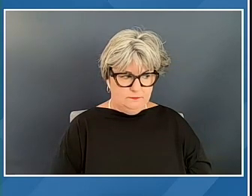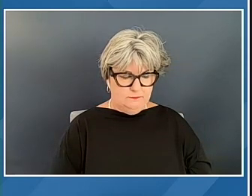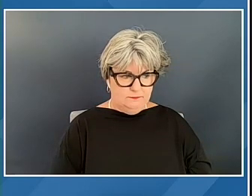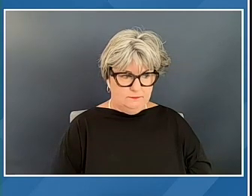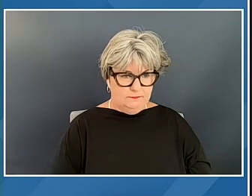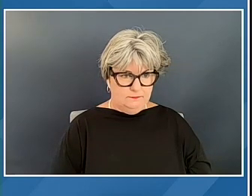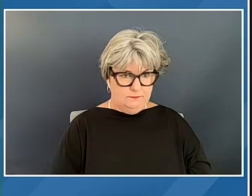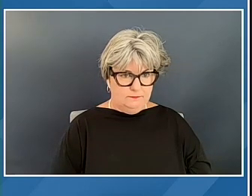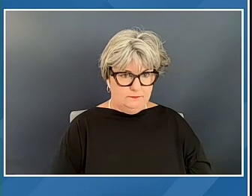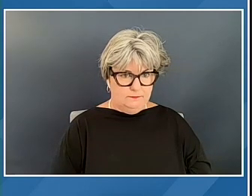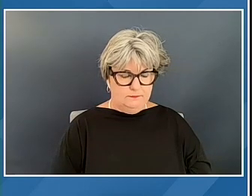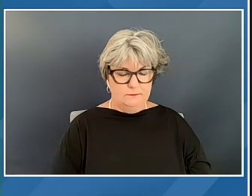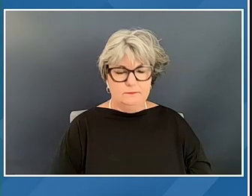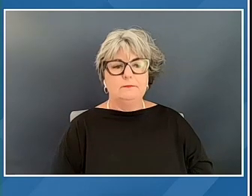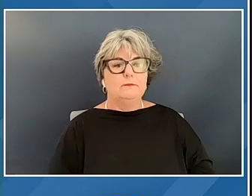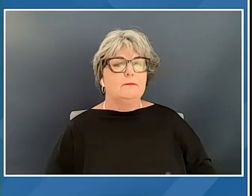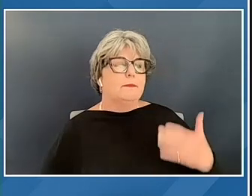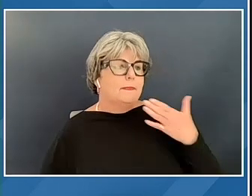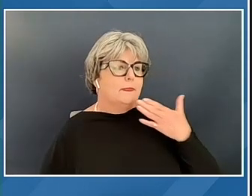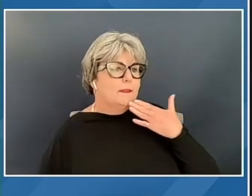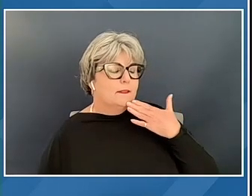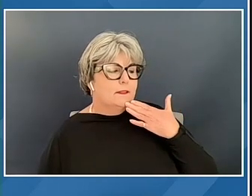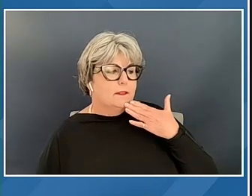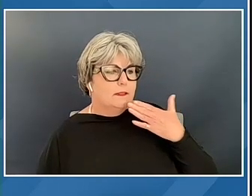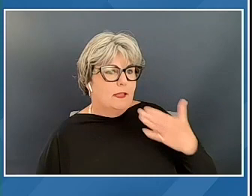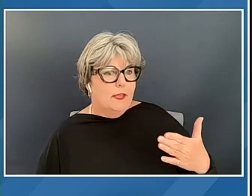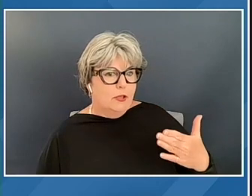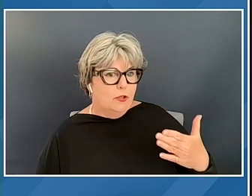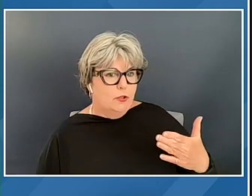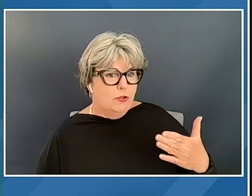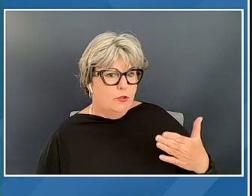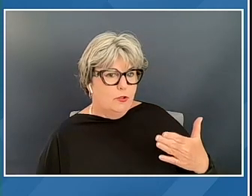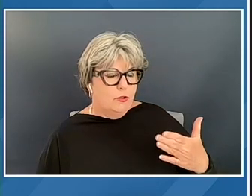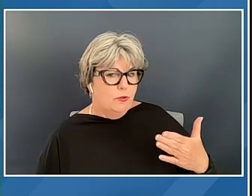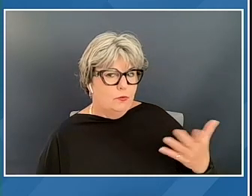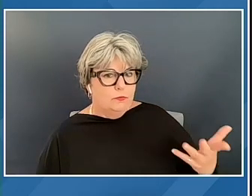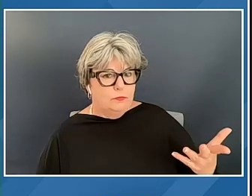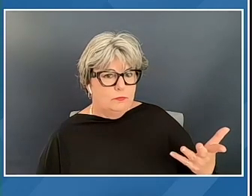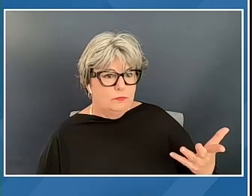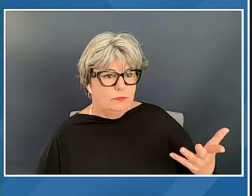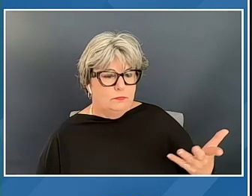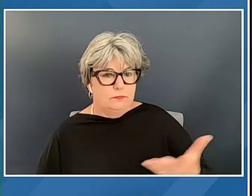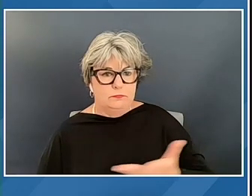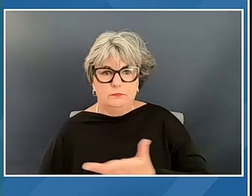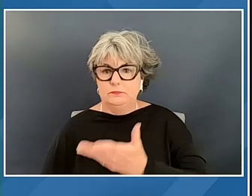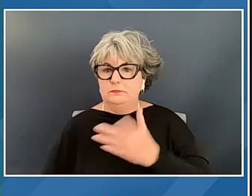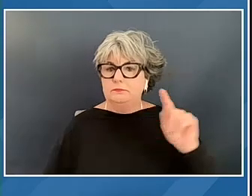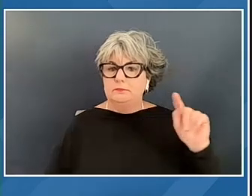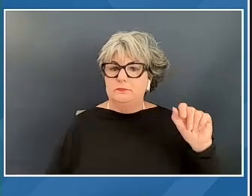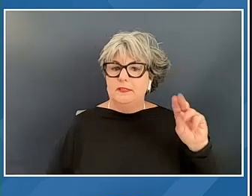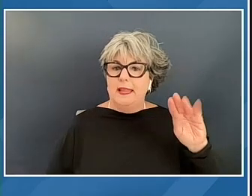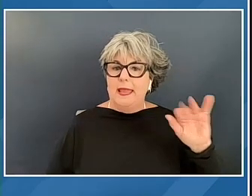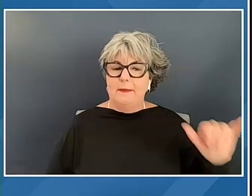Thank you. Go ahead, Tamy. Kyra, thank you for that.